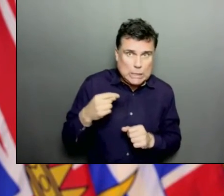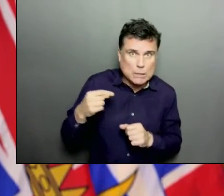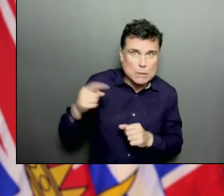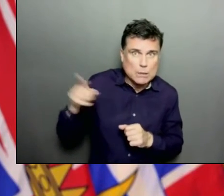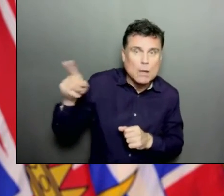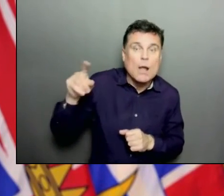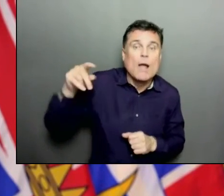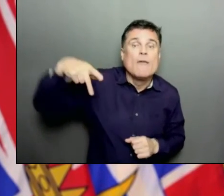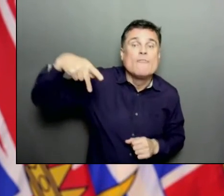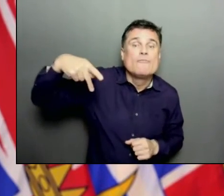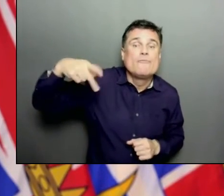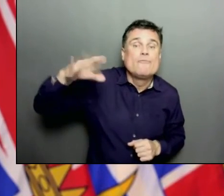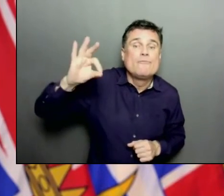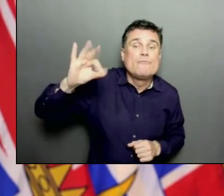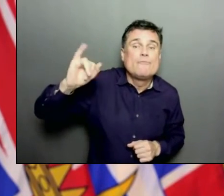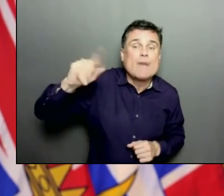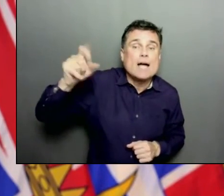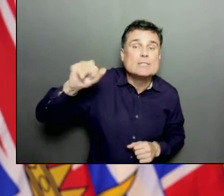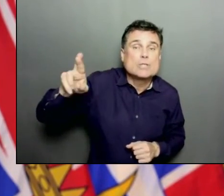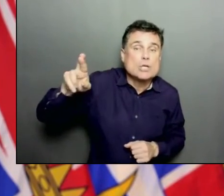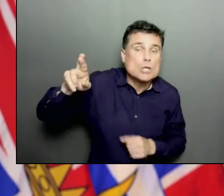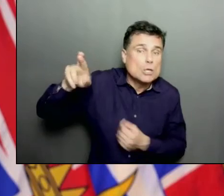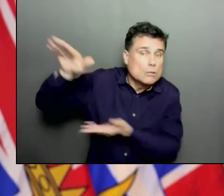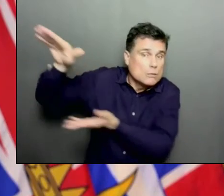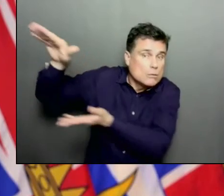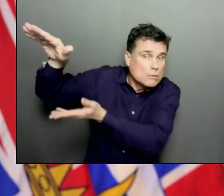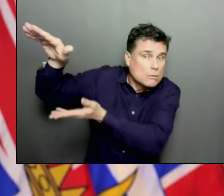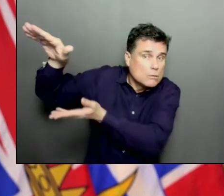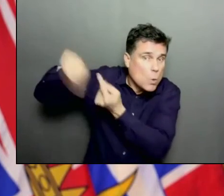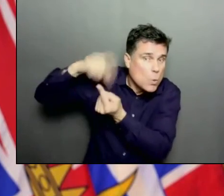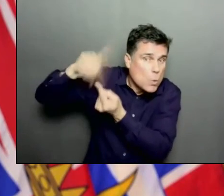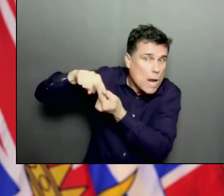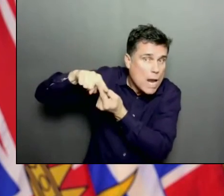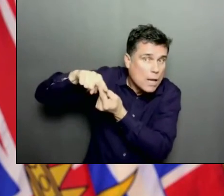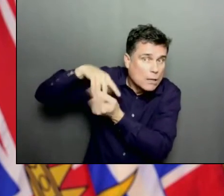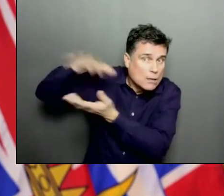things, I can't say what specific day, but we've been